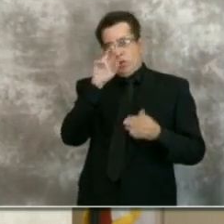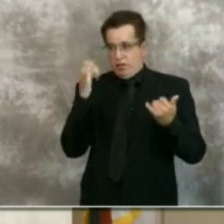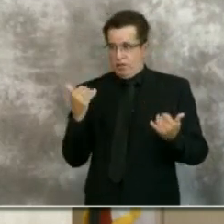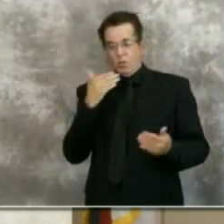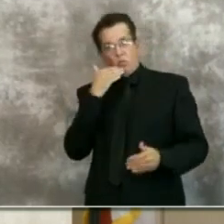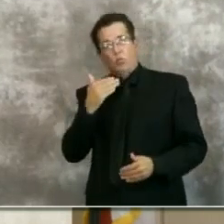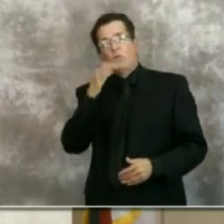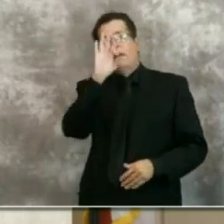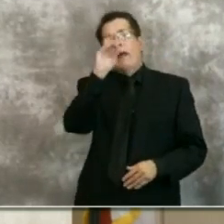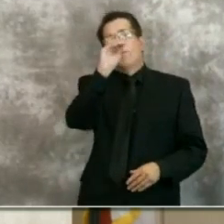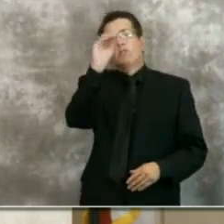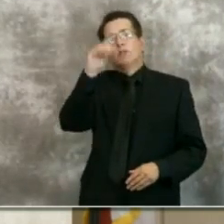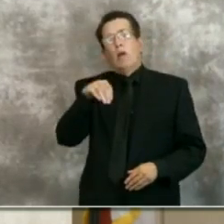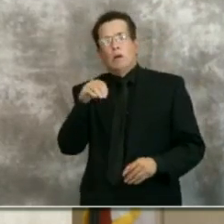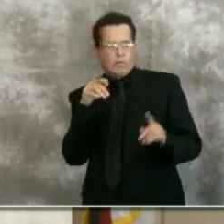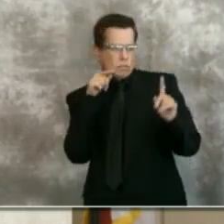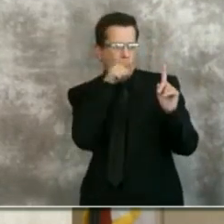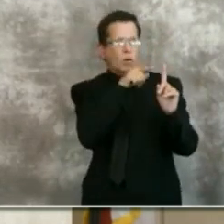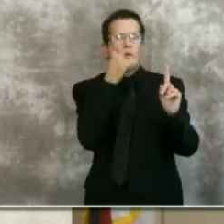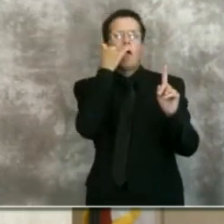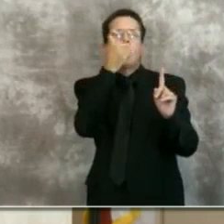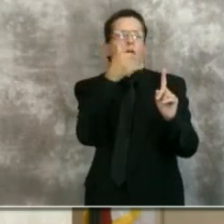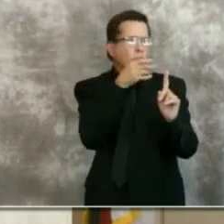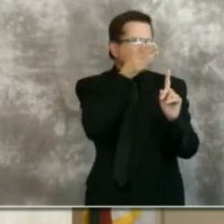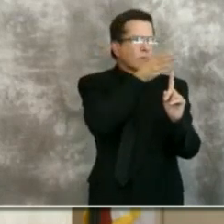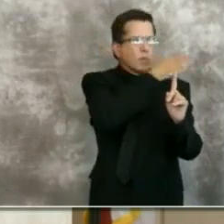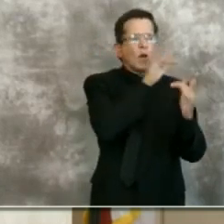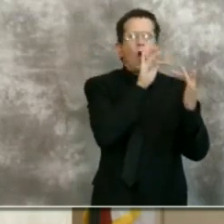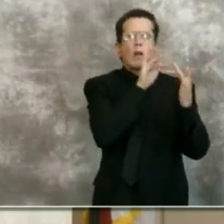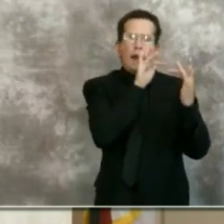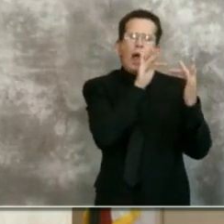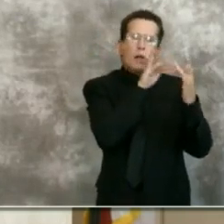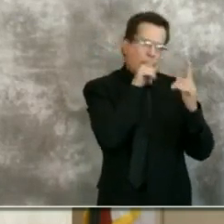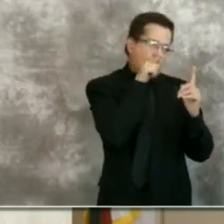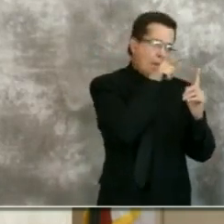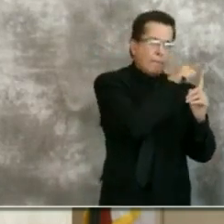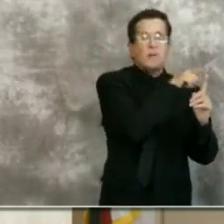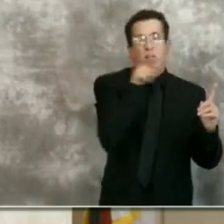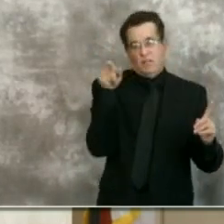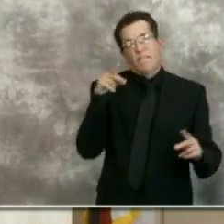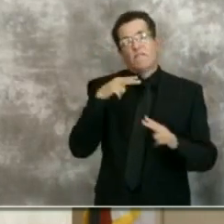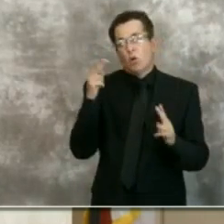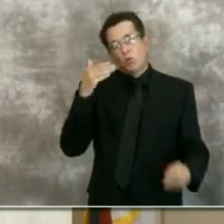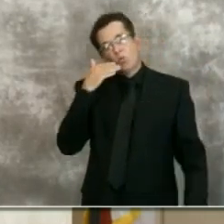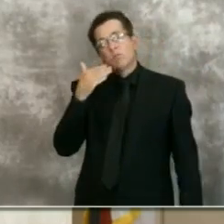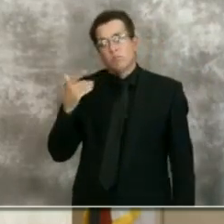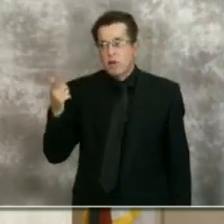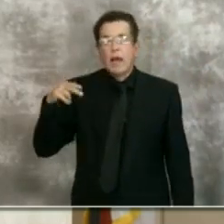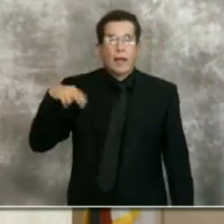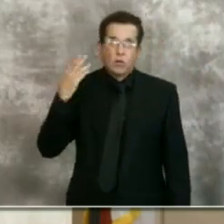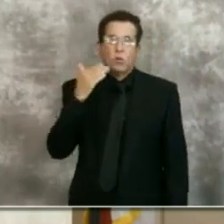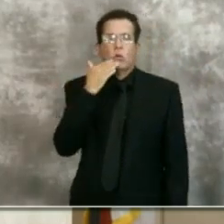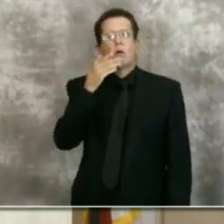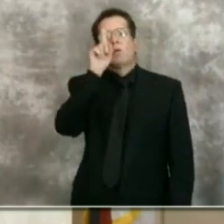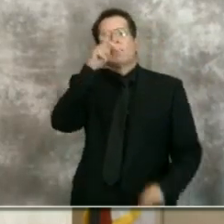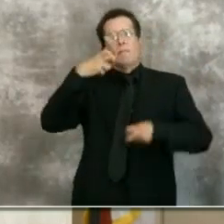SURROUNDING QUARANTINE OR CONTACT TRACERS ARE DOING VERY WELL GETTING IN CONTACT WITH 90% OF ALL OF THE CLOSE CONTACTS THAT'S ONE OF THE